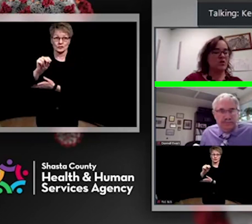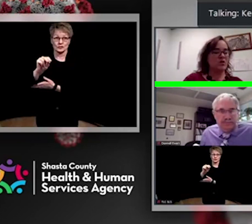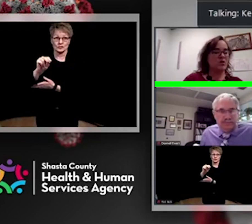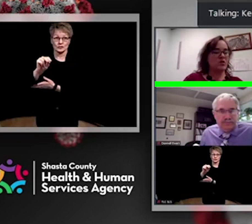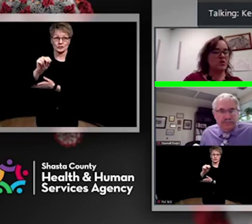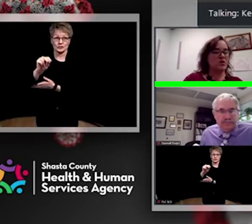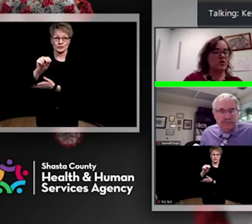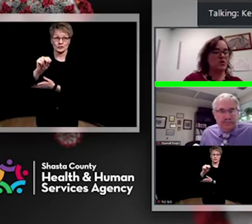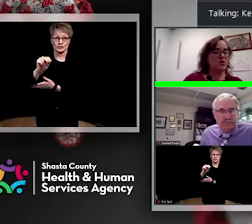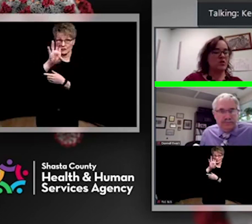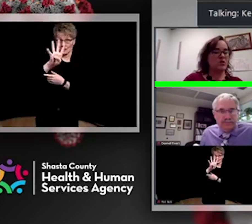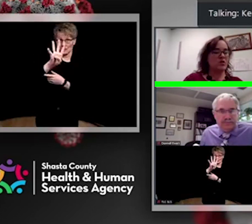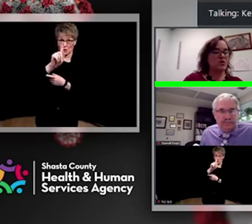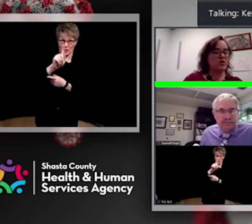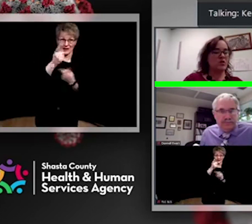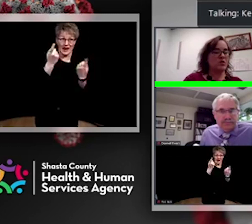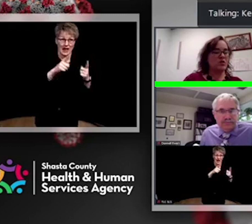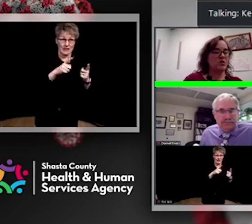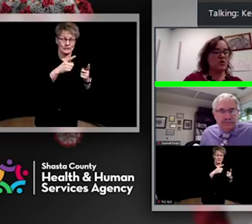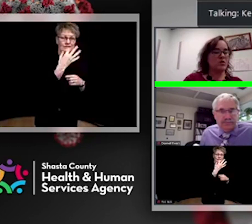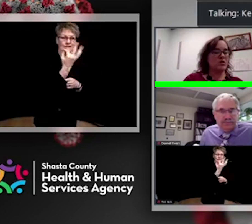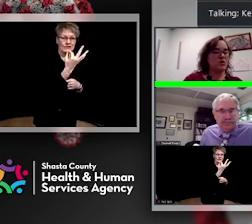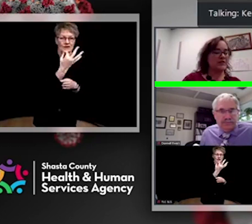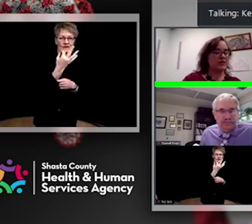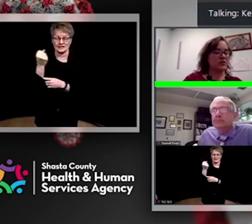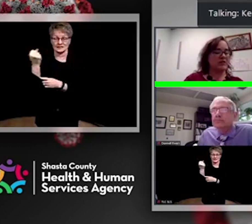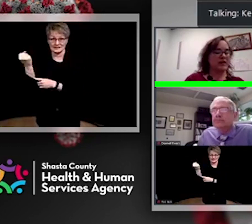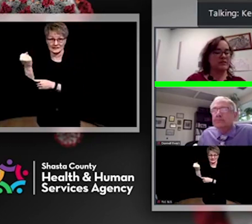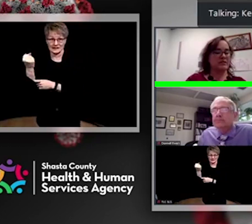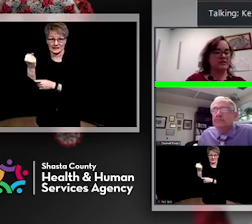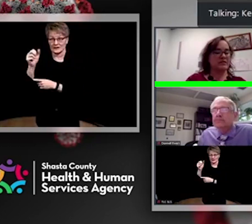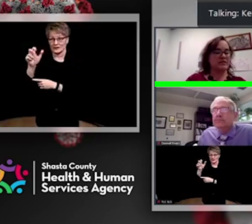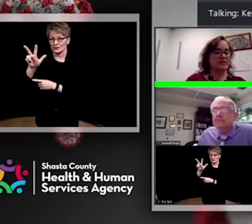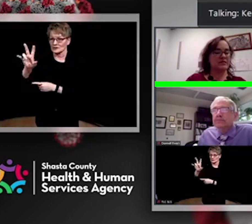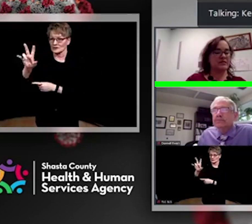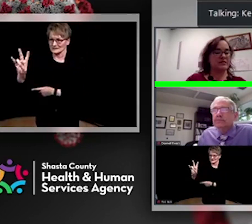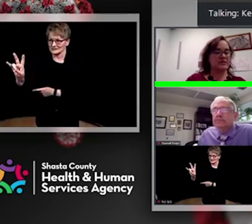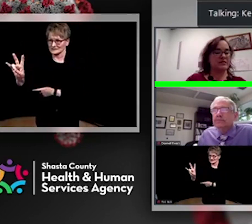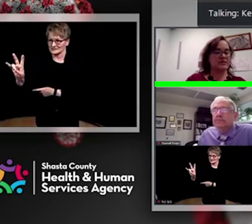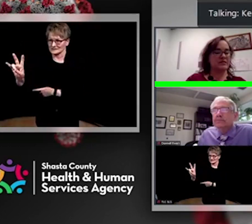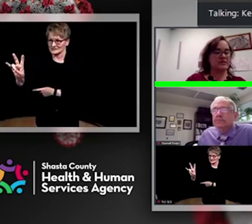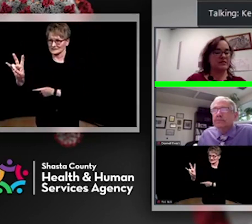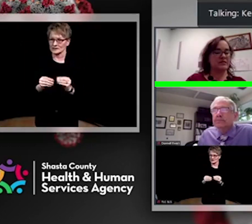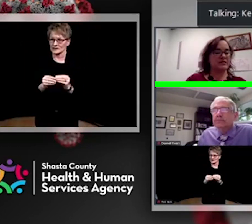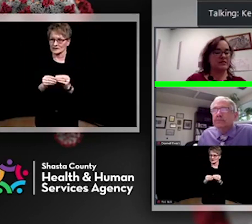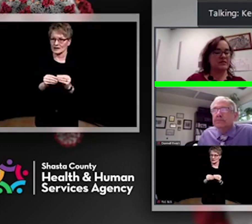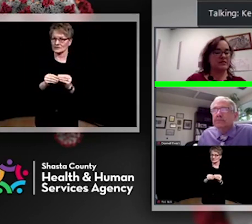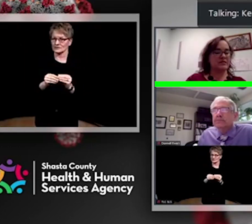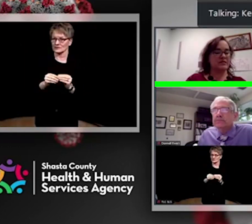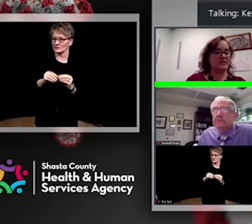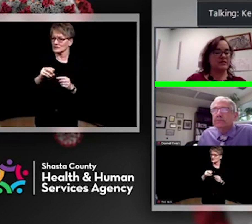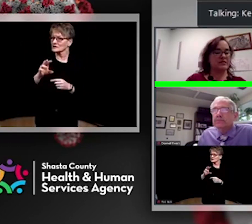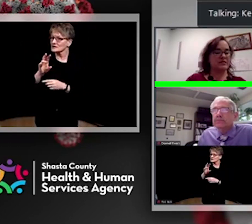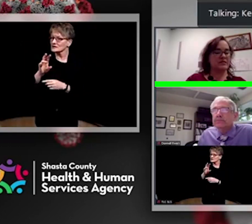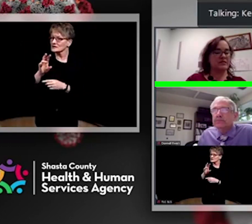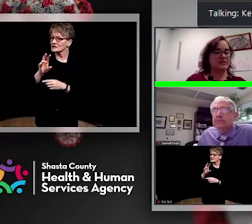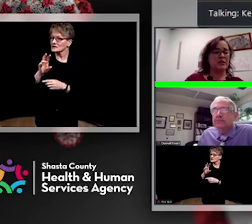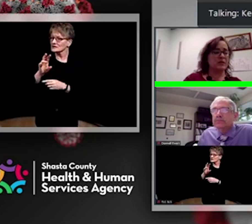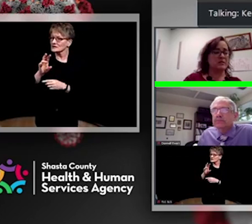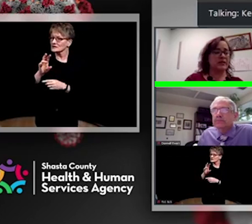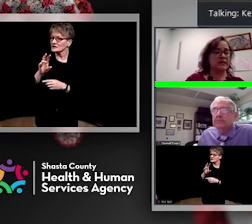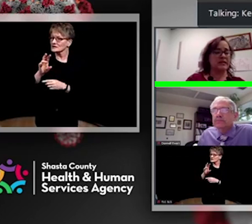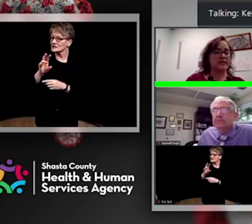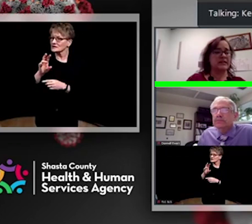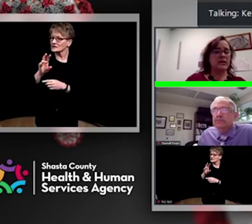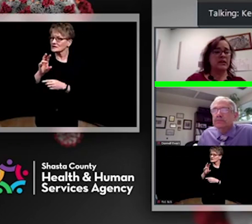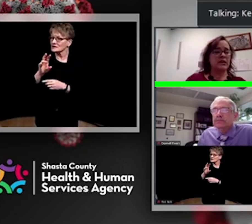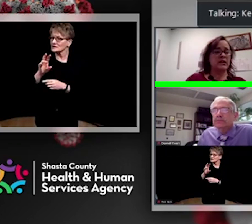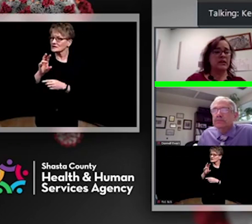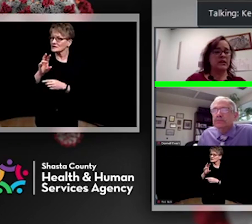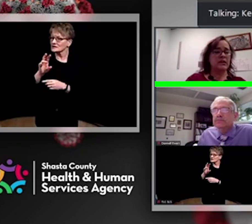Friday and 37 from Saturday. We've done a total of 71,759 tests. We've got 17 people hospitalized.